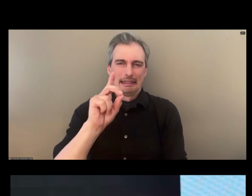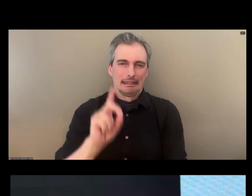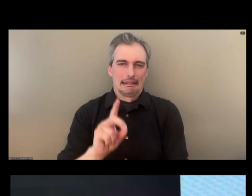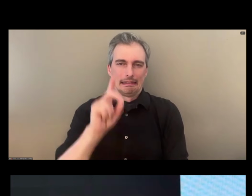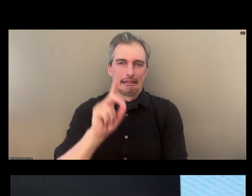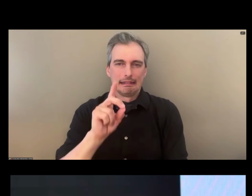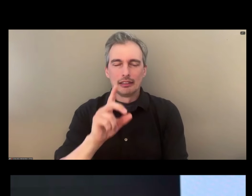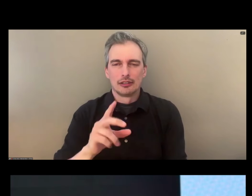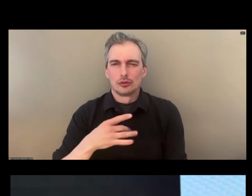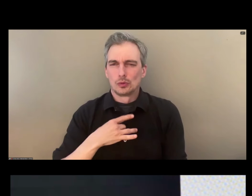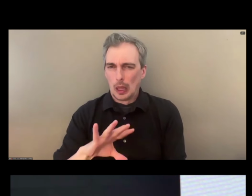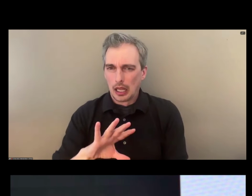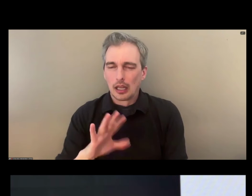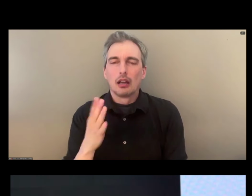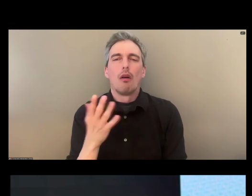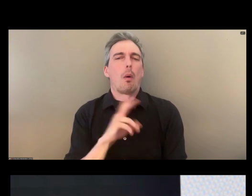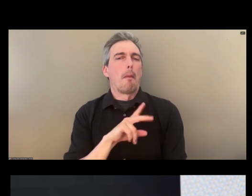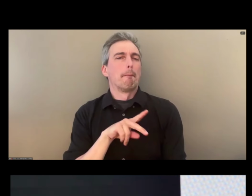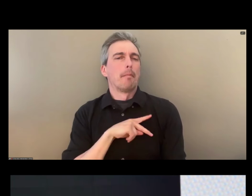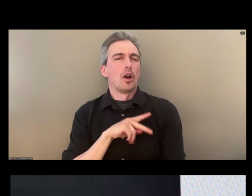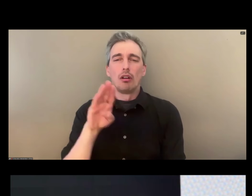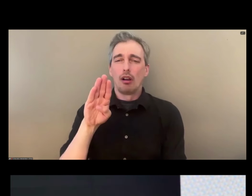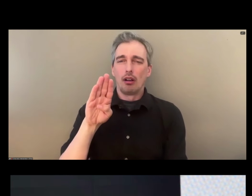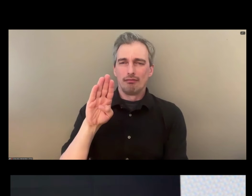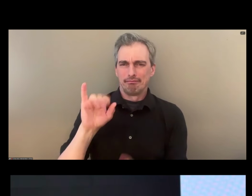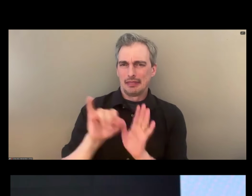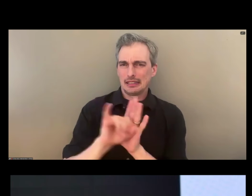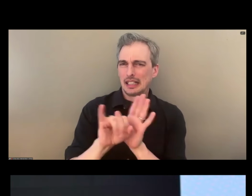And personal identification -- there's no definitive definition.